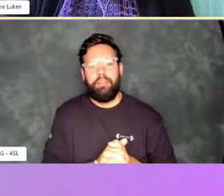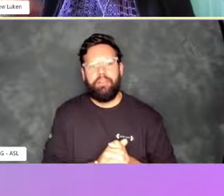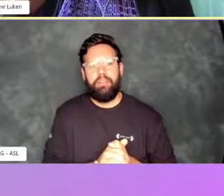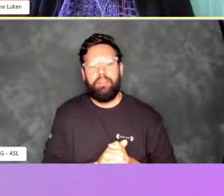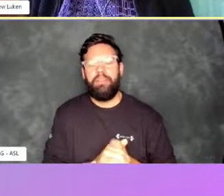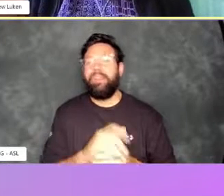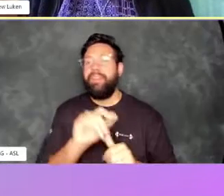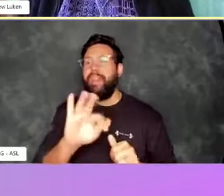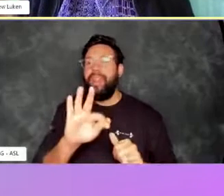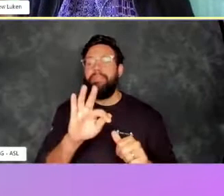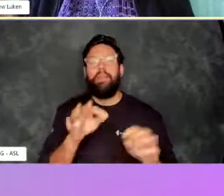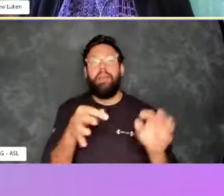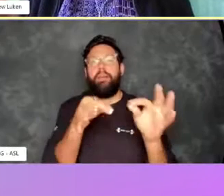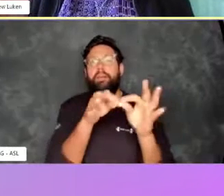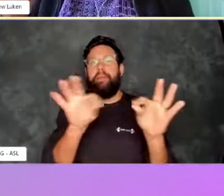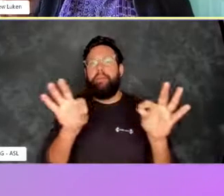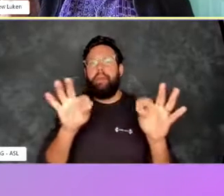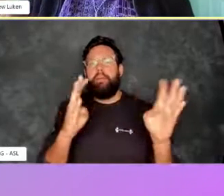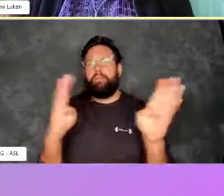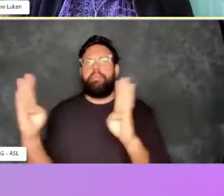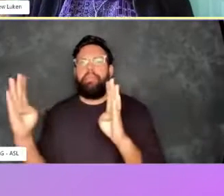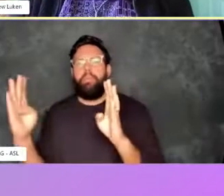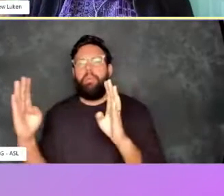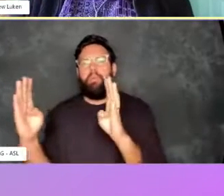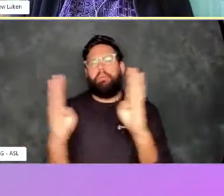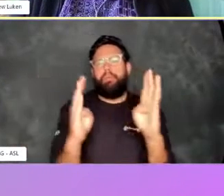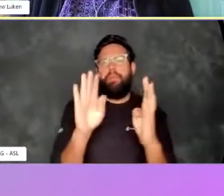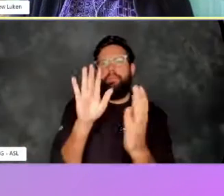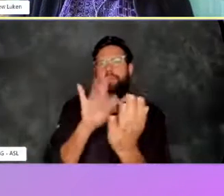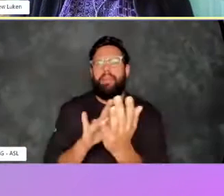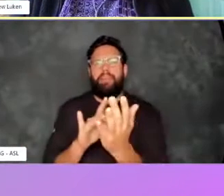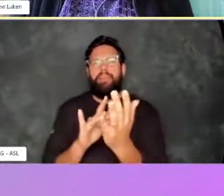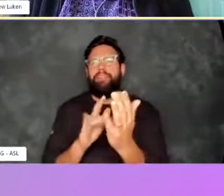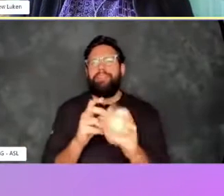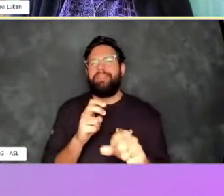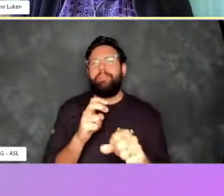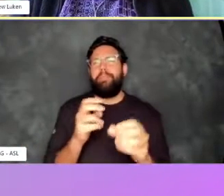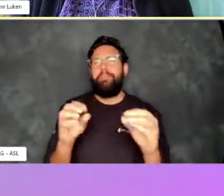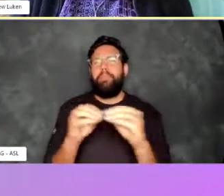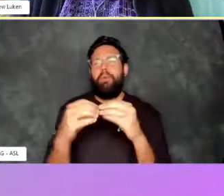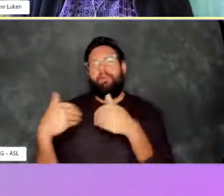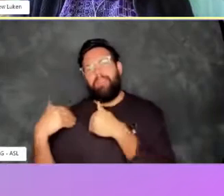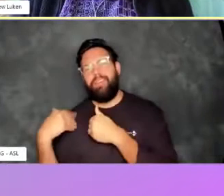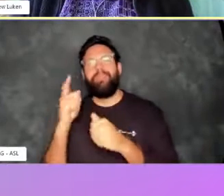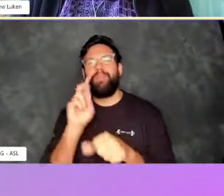than left justification is going to increase your cognitive load. But, the